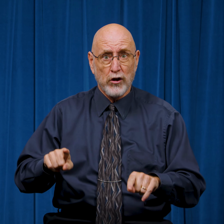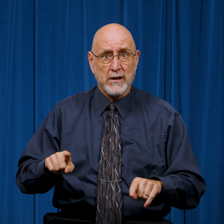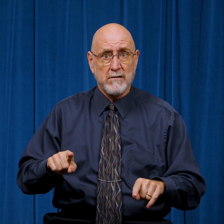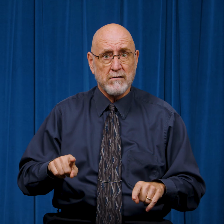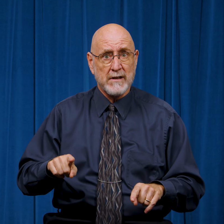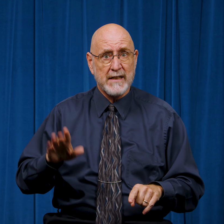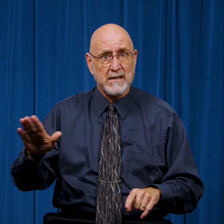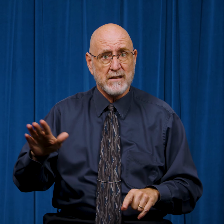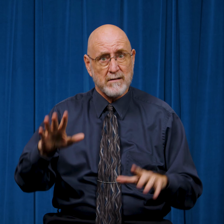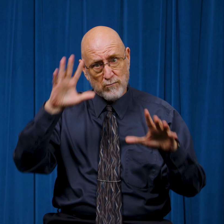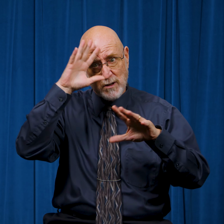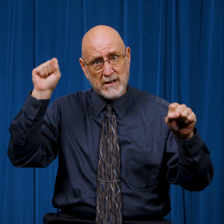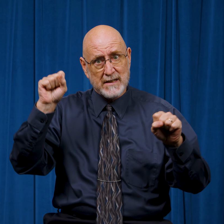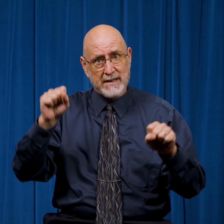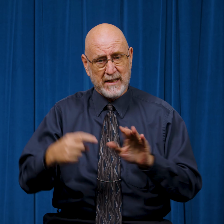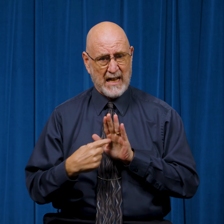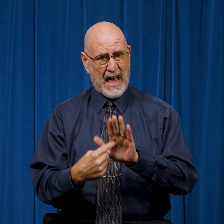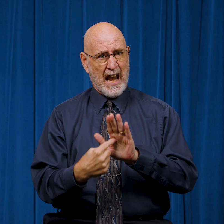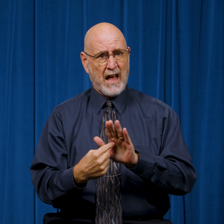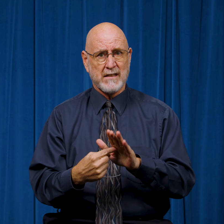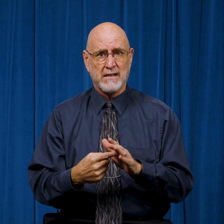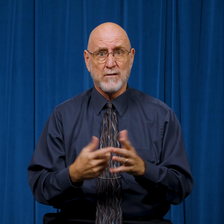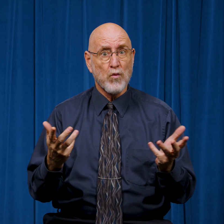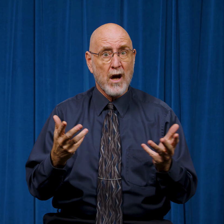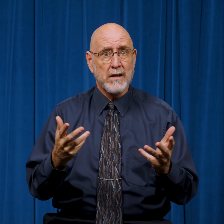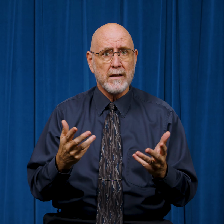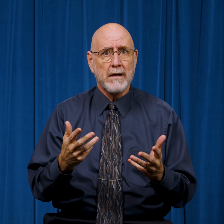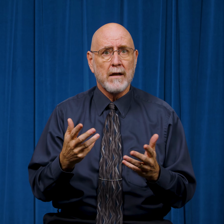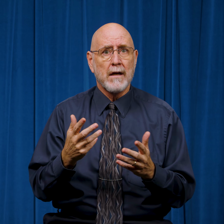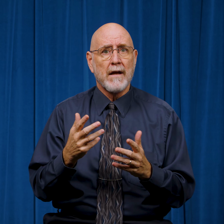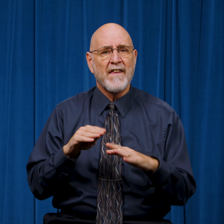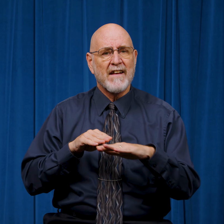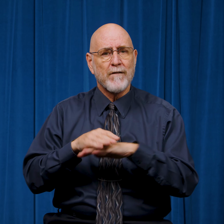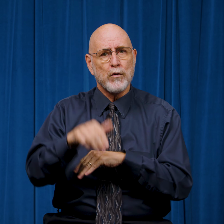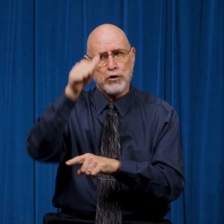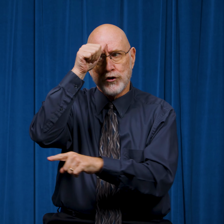serves to highlight, if nothing else, what this influential man honored